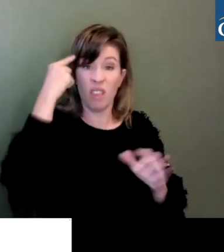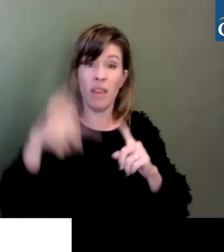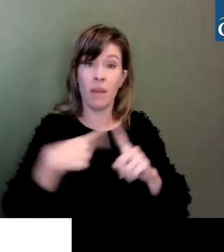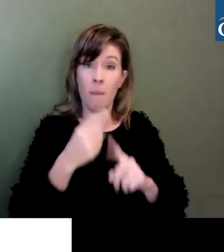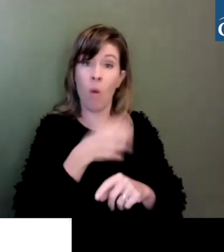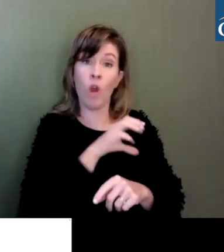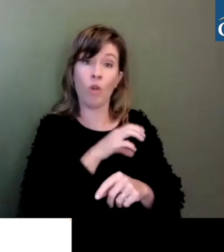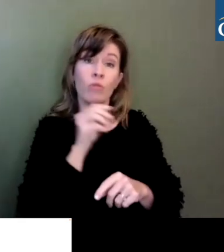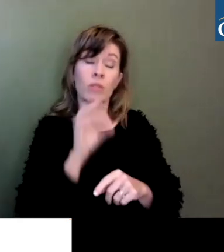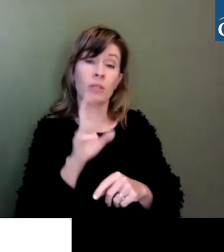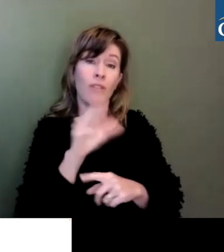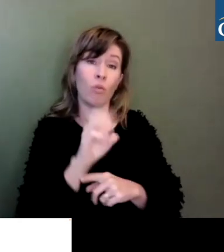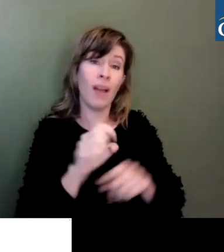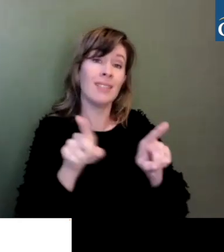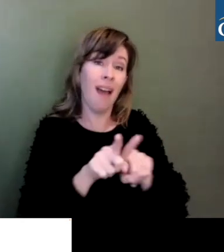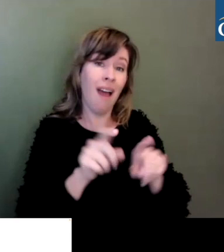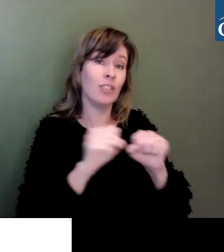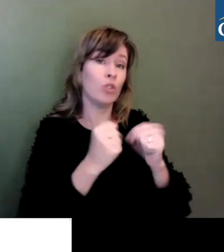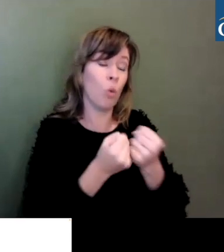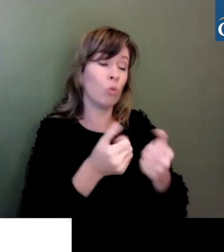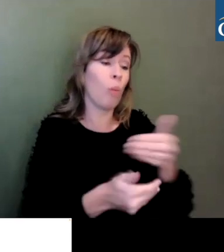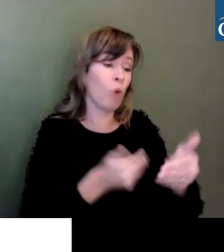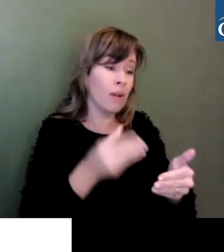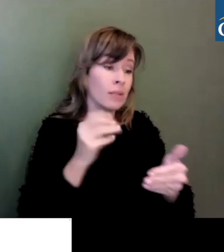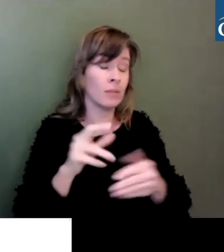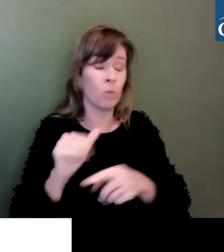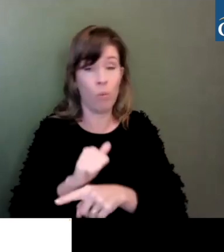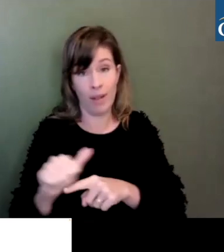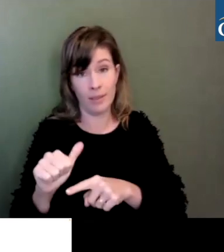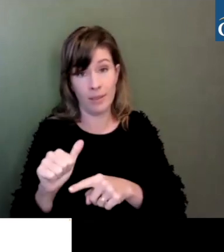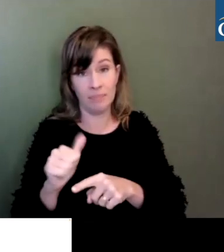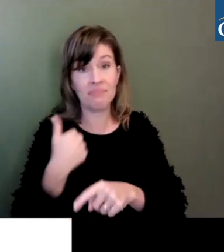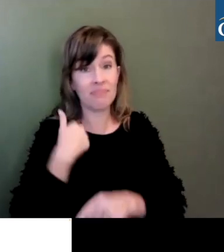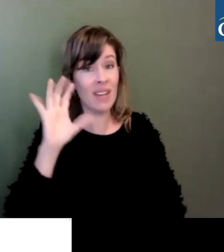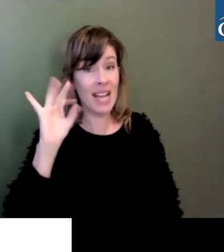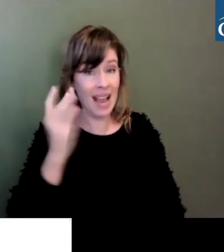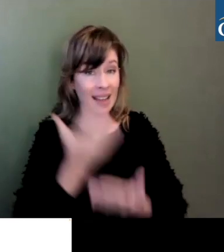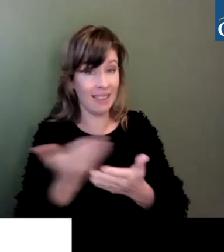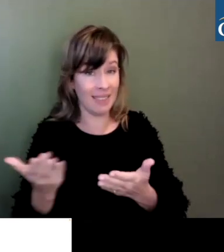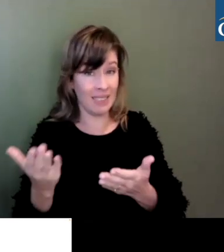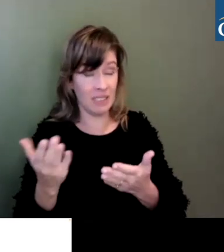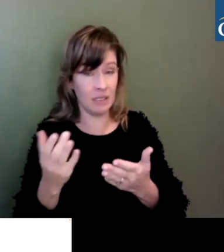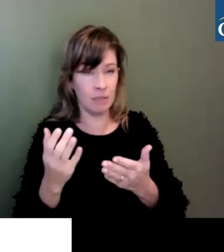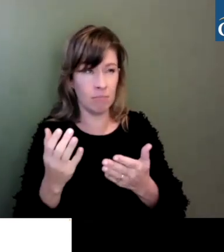social process or as a social practice. And so there's eight things, really seven things that I really want us to think